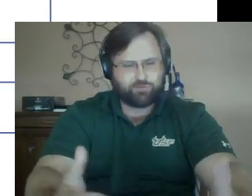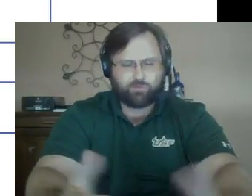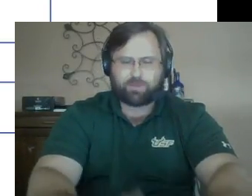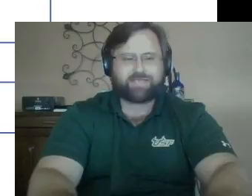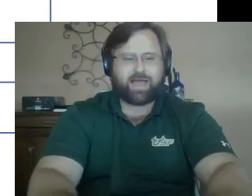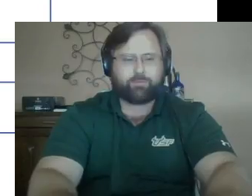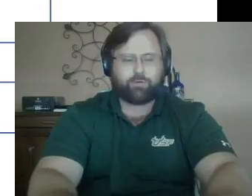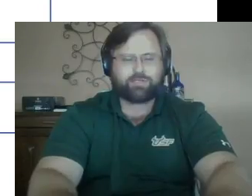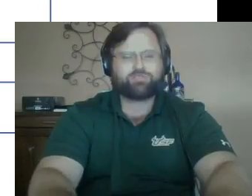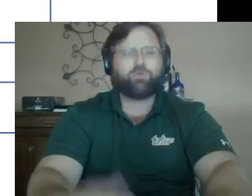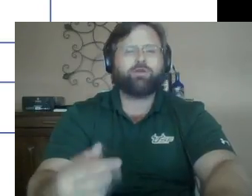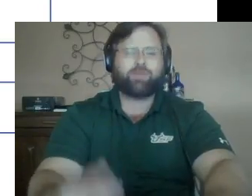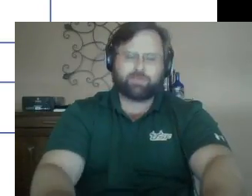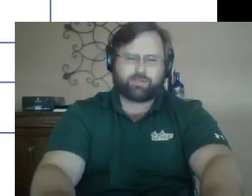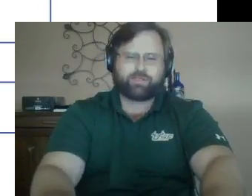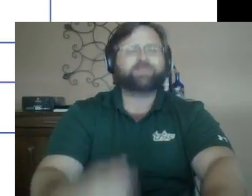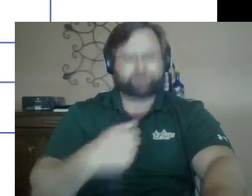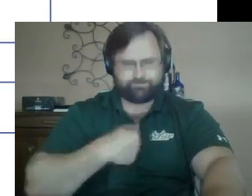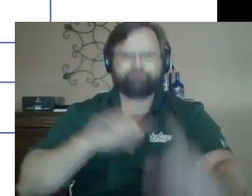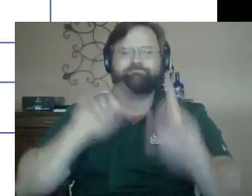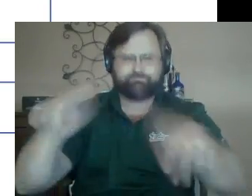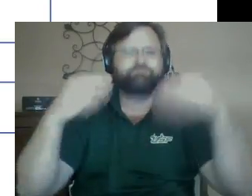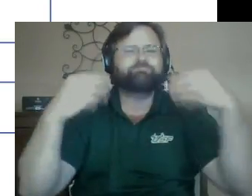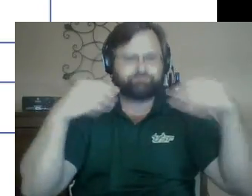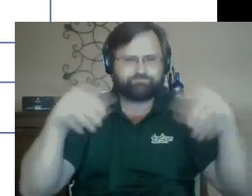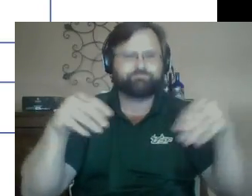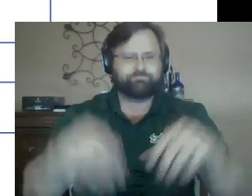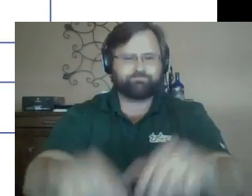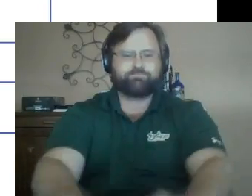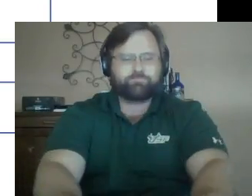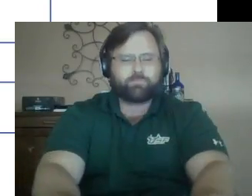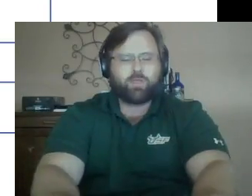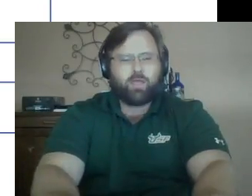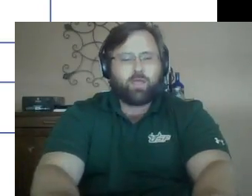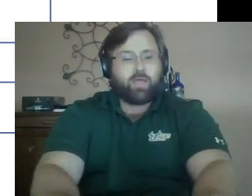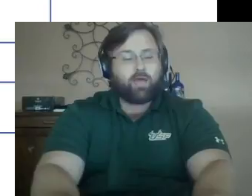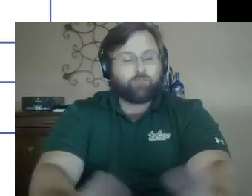so if we want to say I'm going to the store that would look like this for